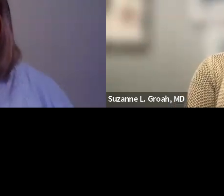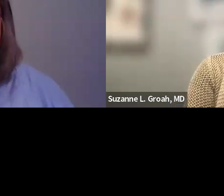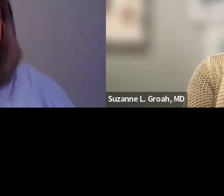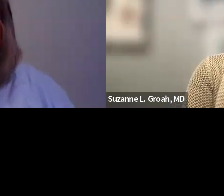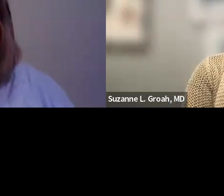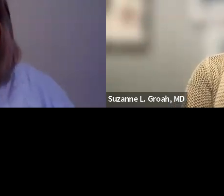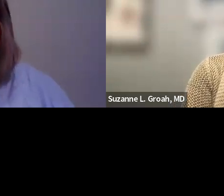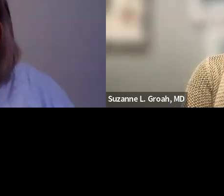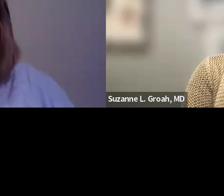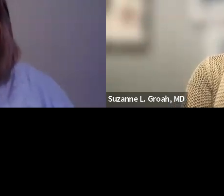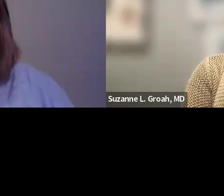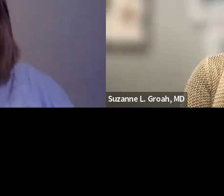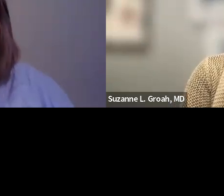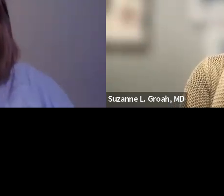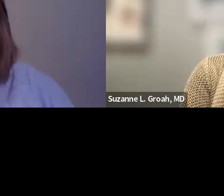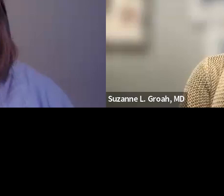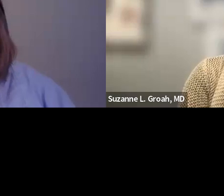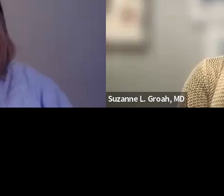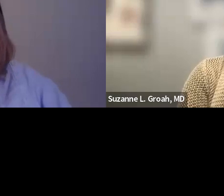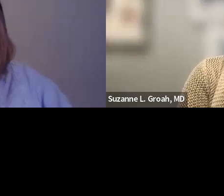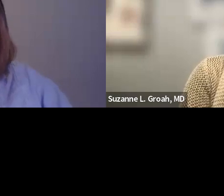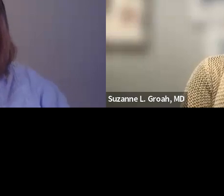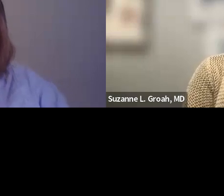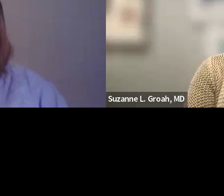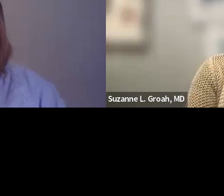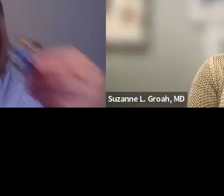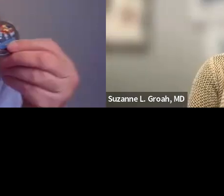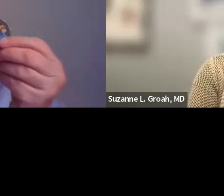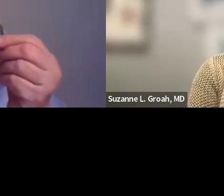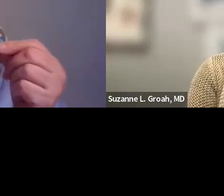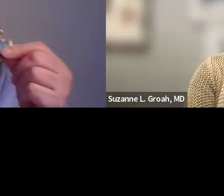She is also president of the American Spinal Injury Association and I showed her,